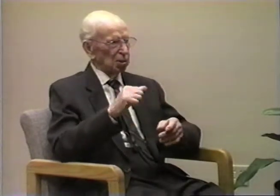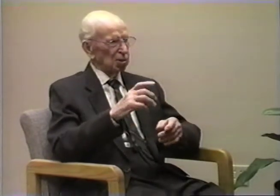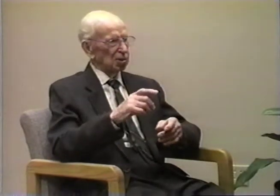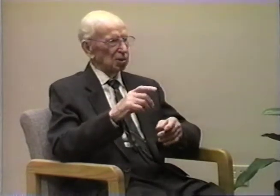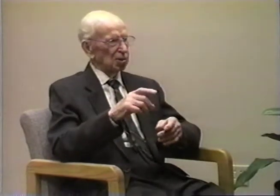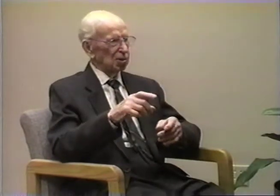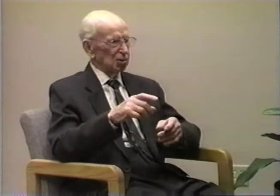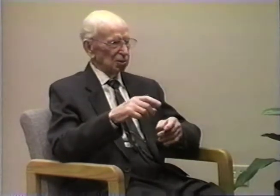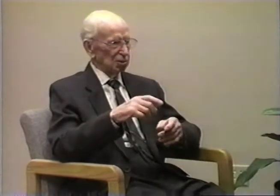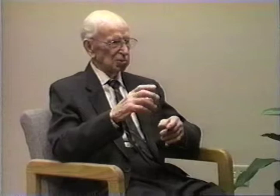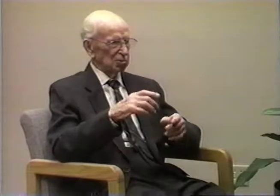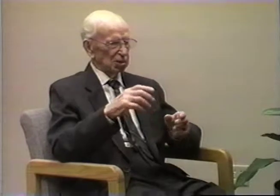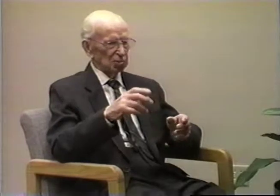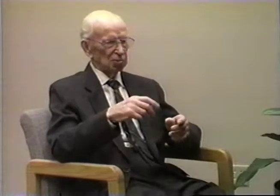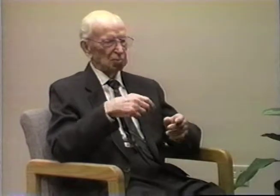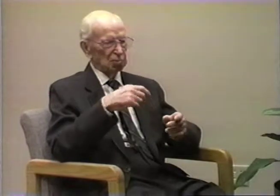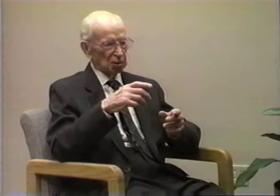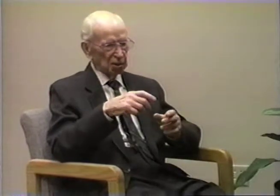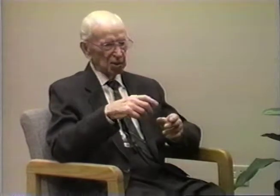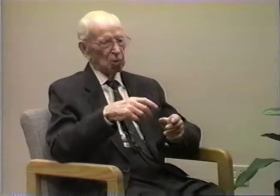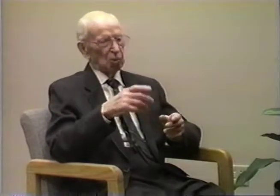She was active in MSAD.